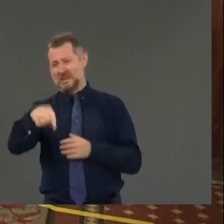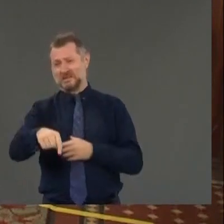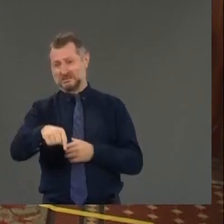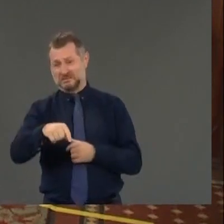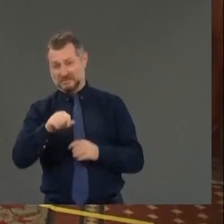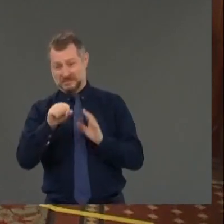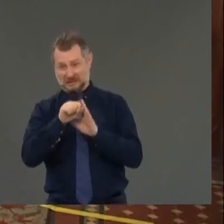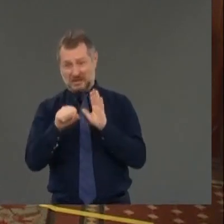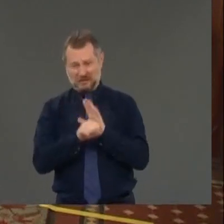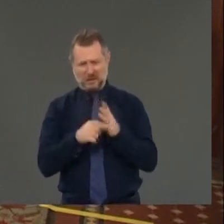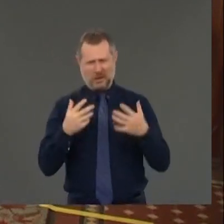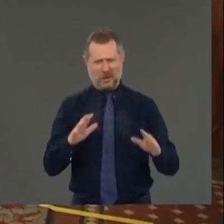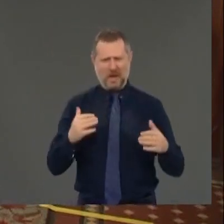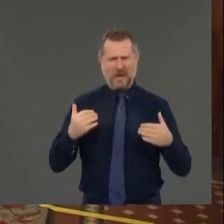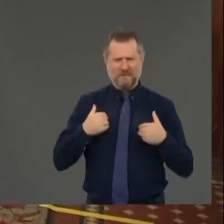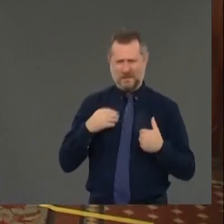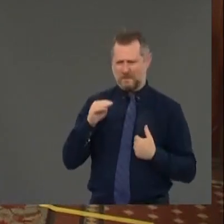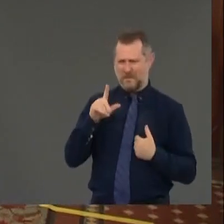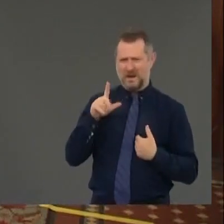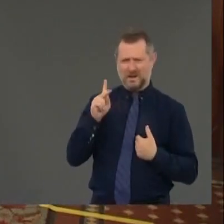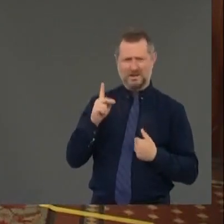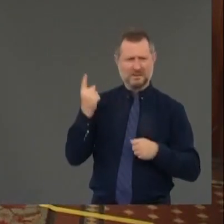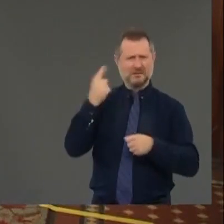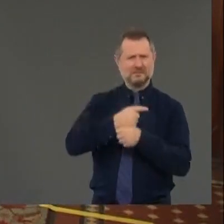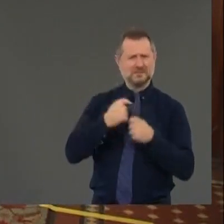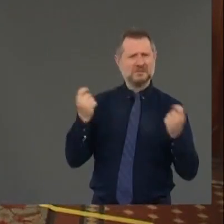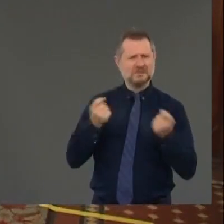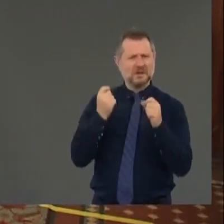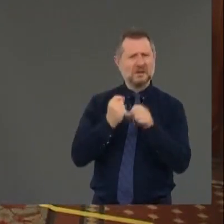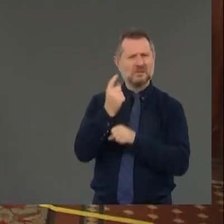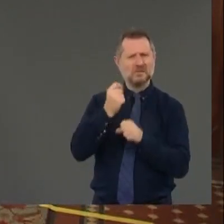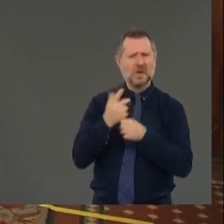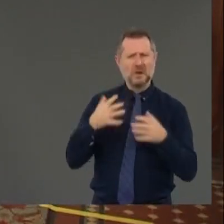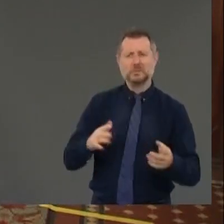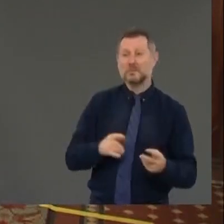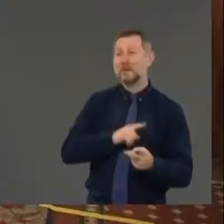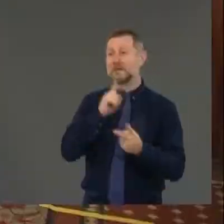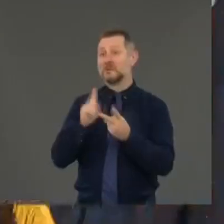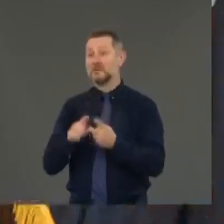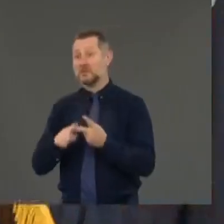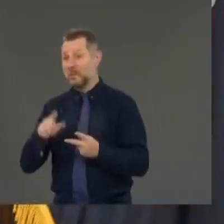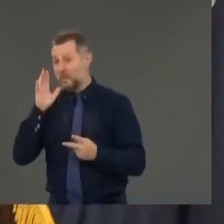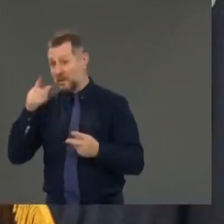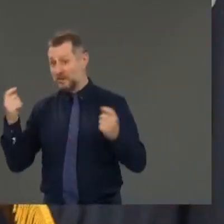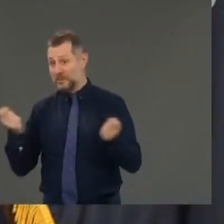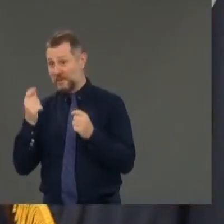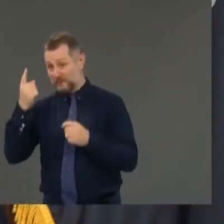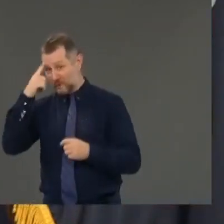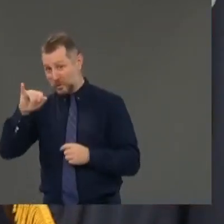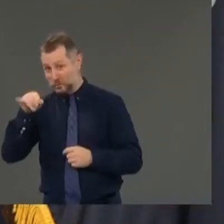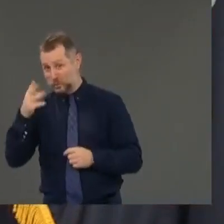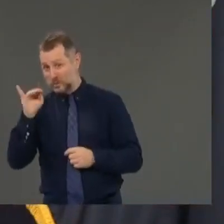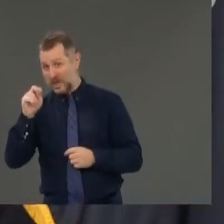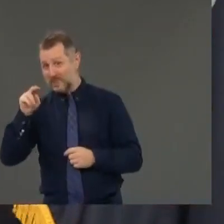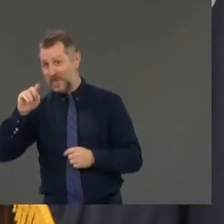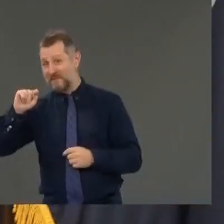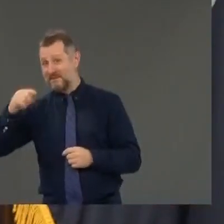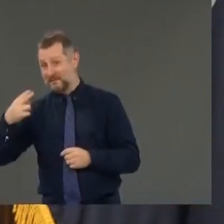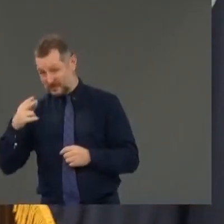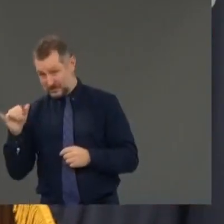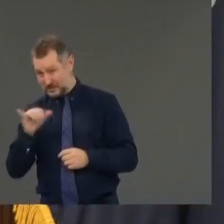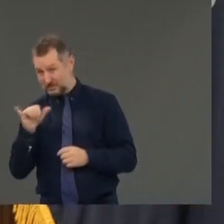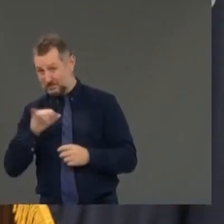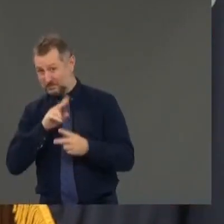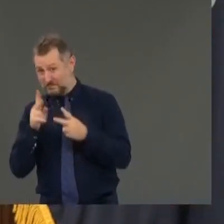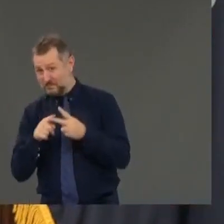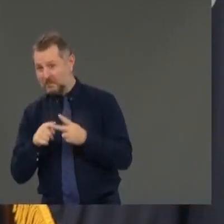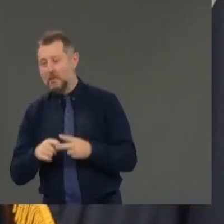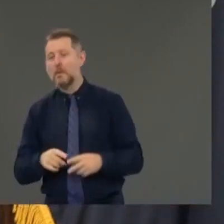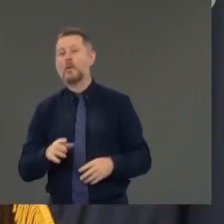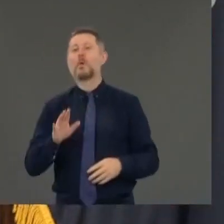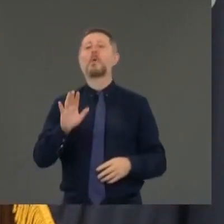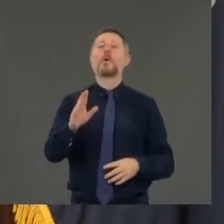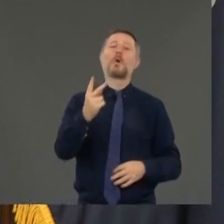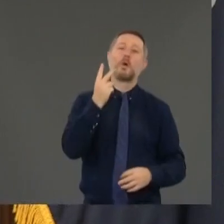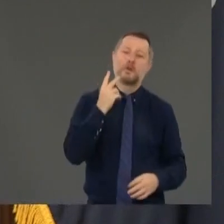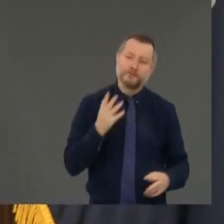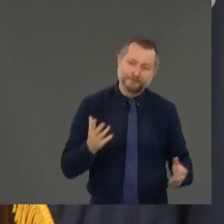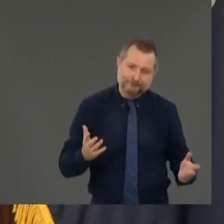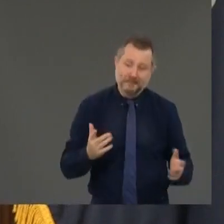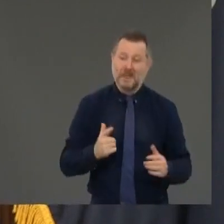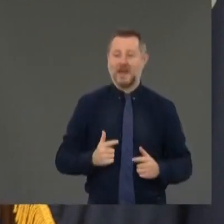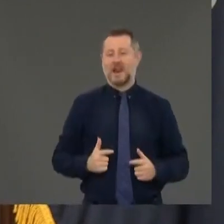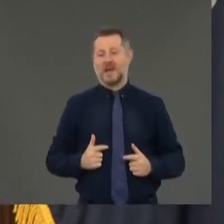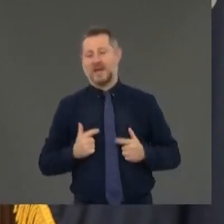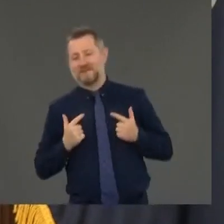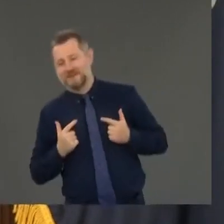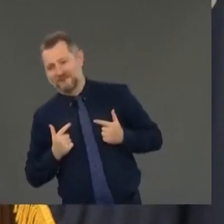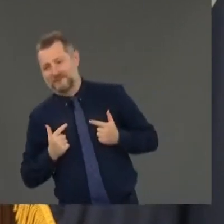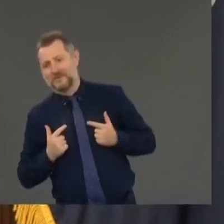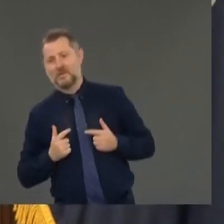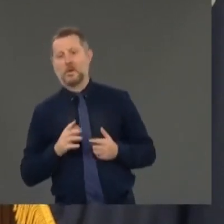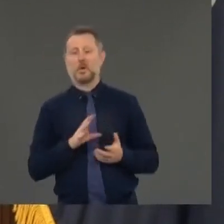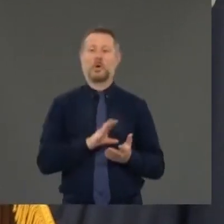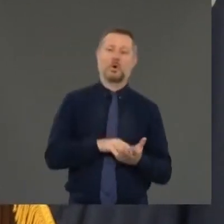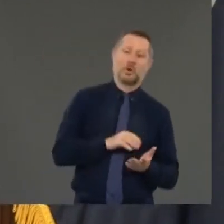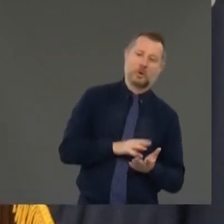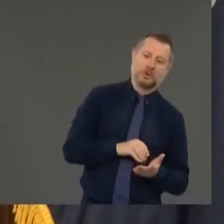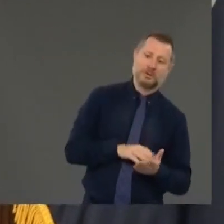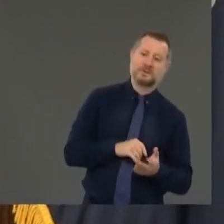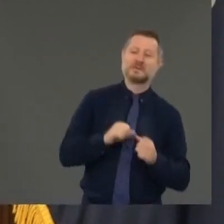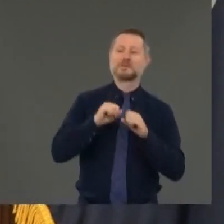RECOGNIZED?